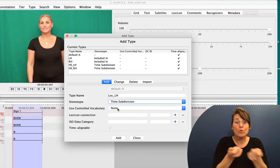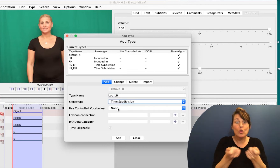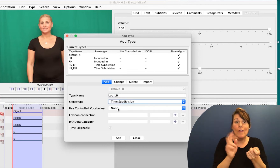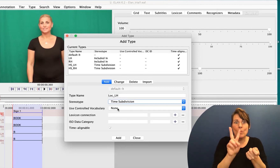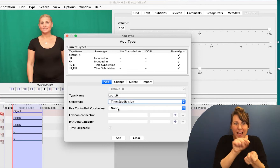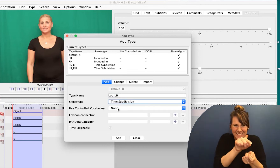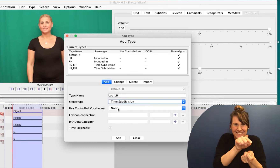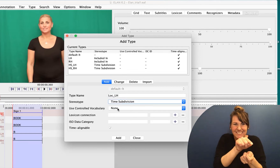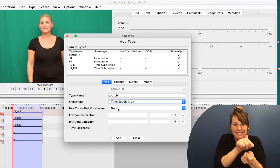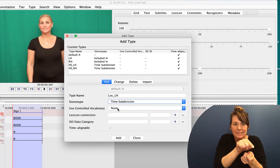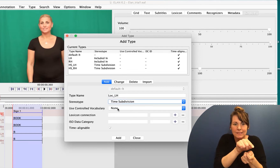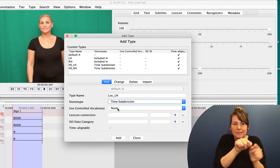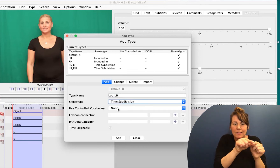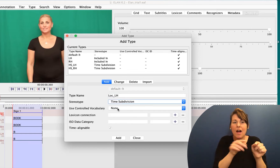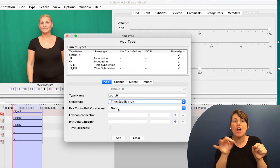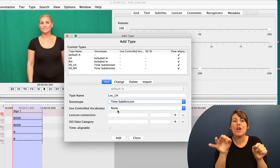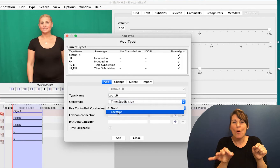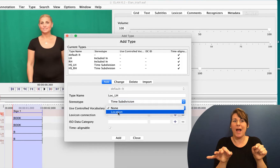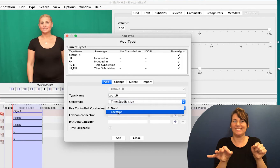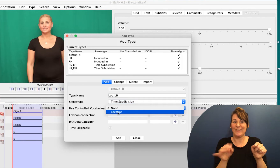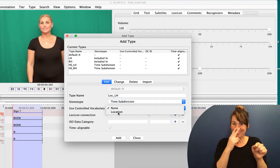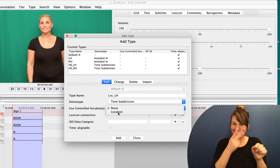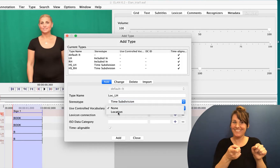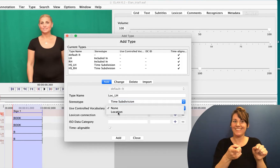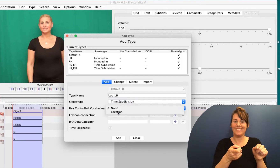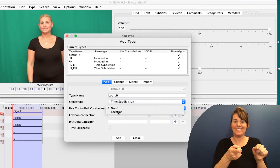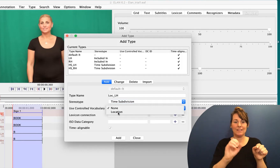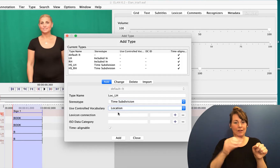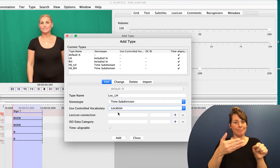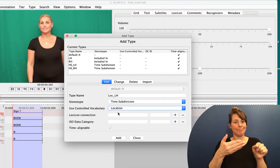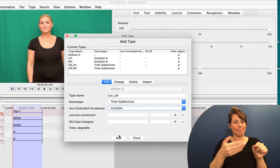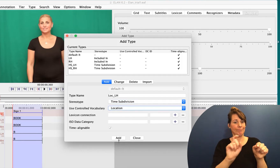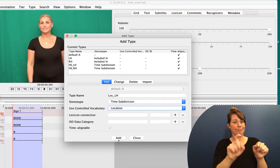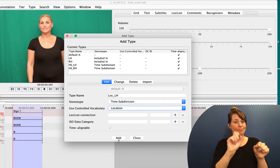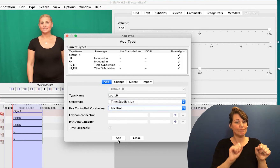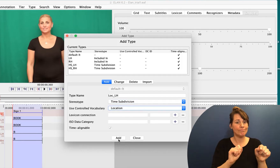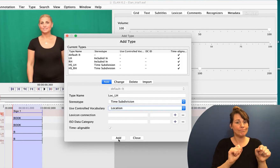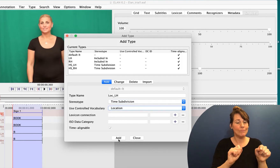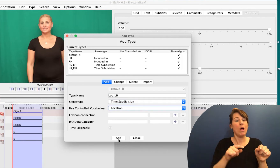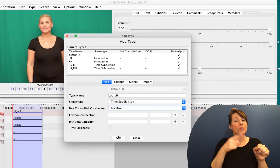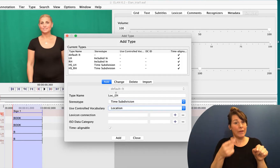I will add controlled vocabulary. I will be using "location" and I do "Add"